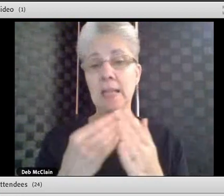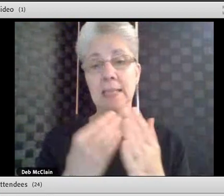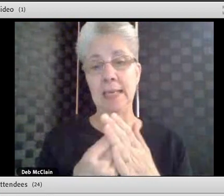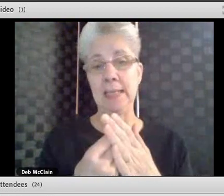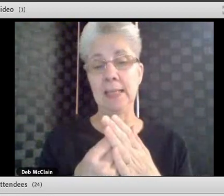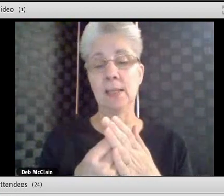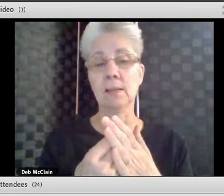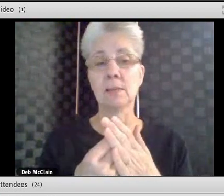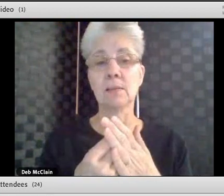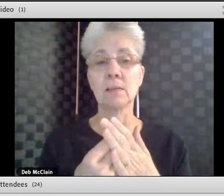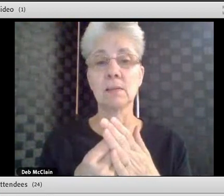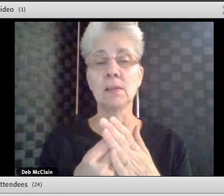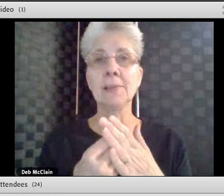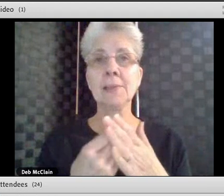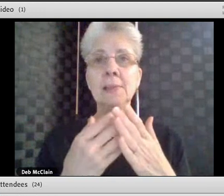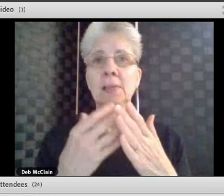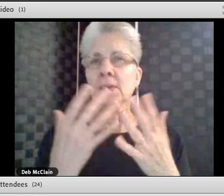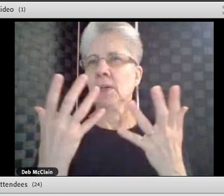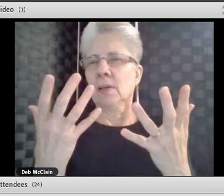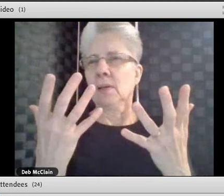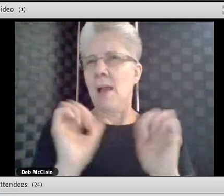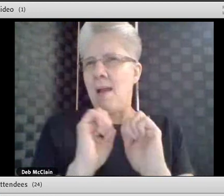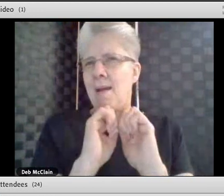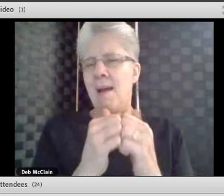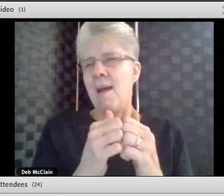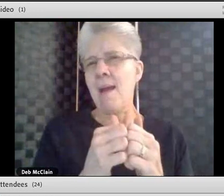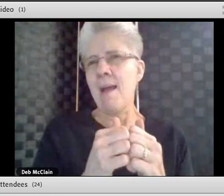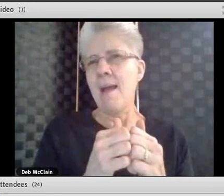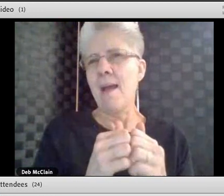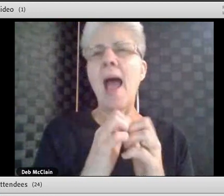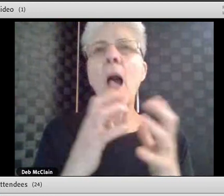So in terms of funding, you know,